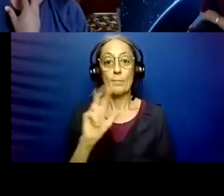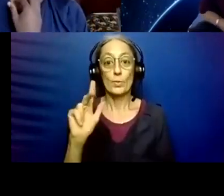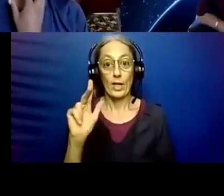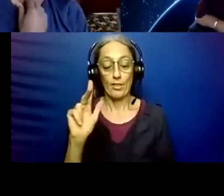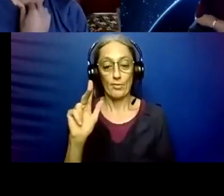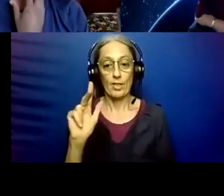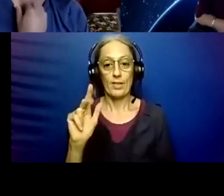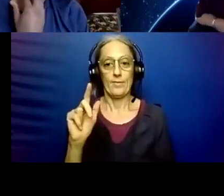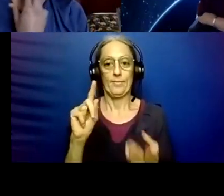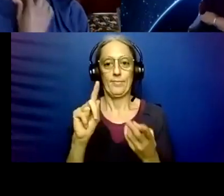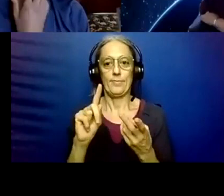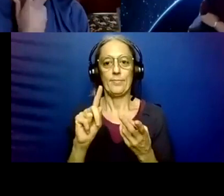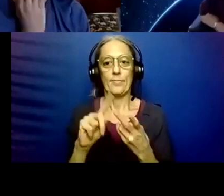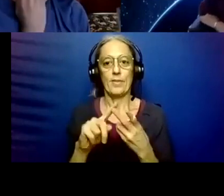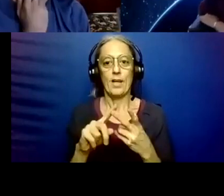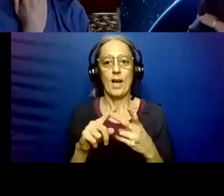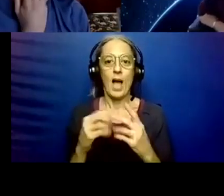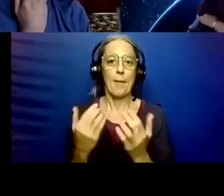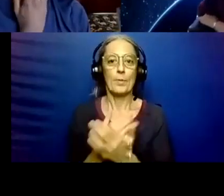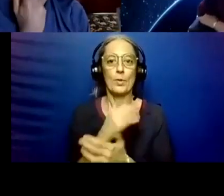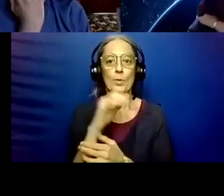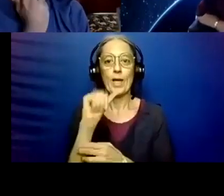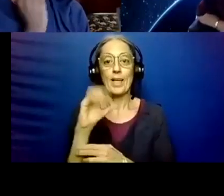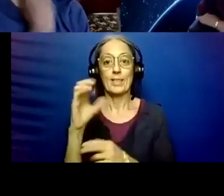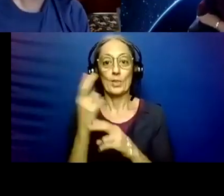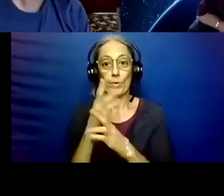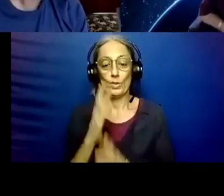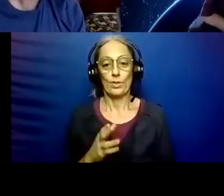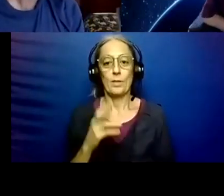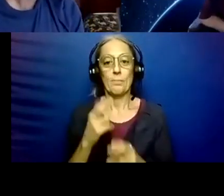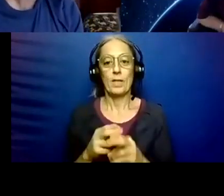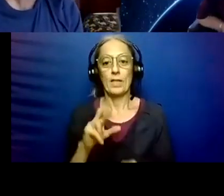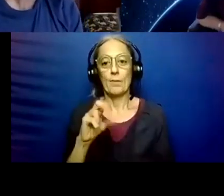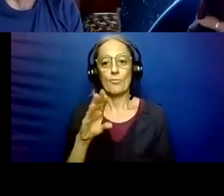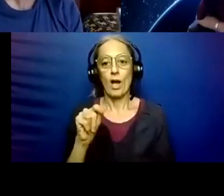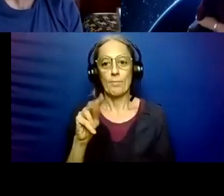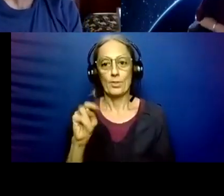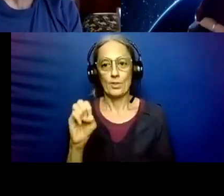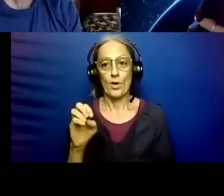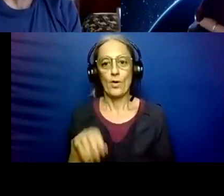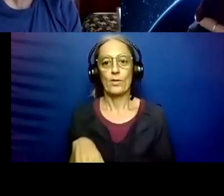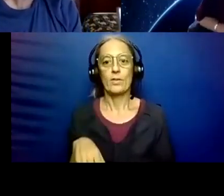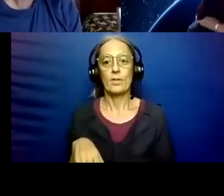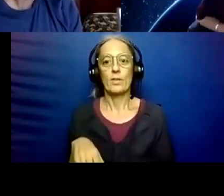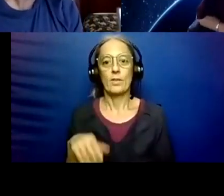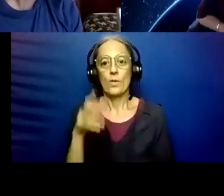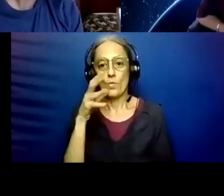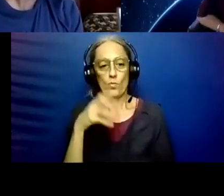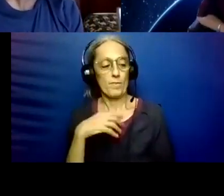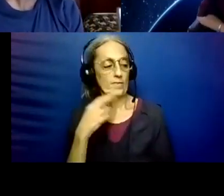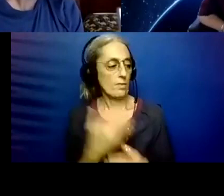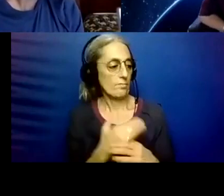I am an emerging AAC user. My name is Rob Stone. I am 23 years old.